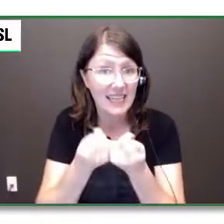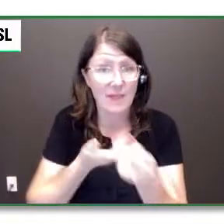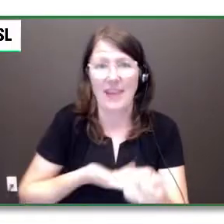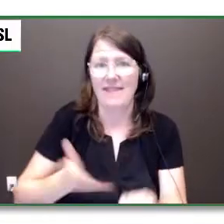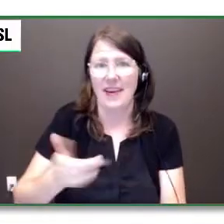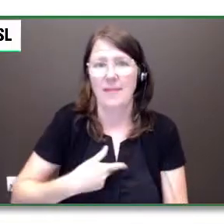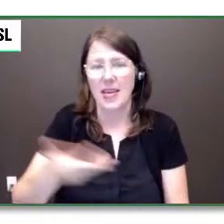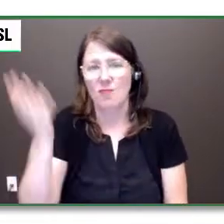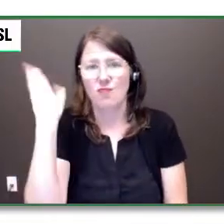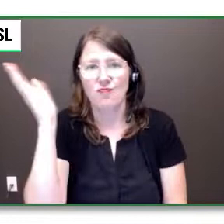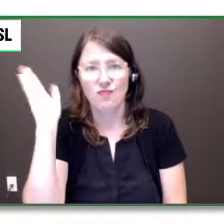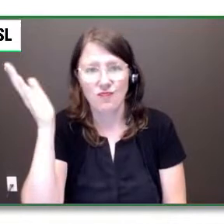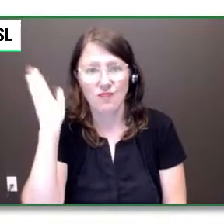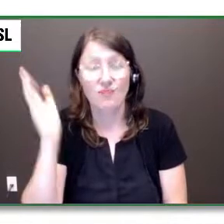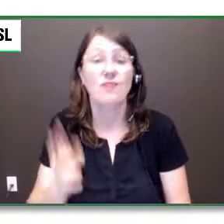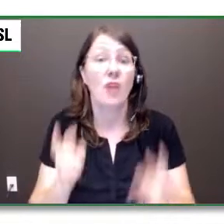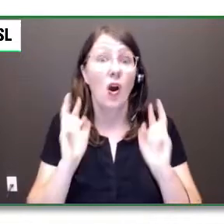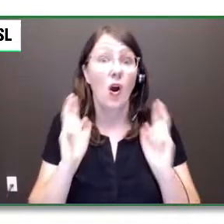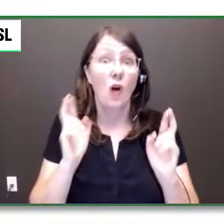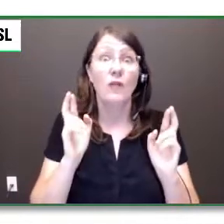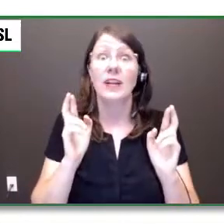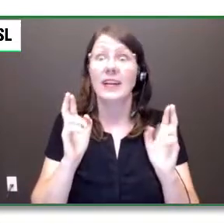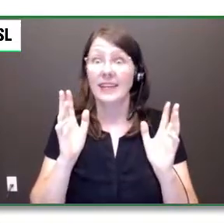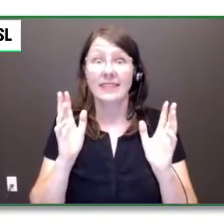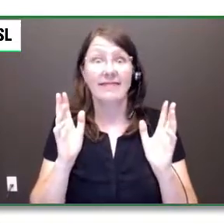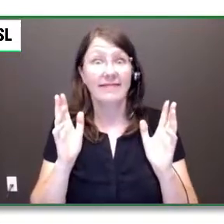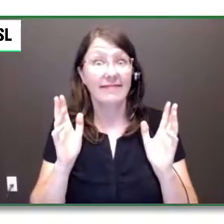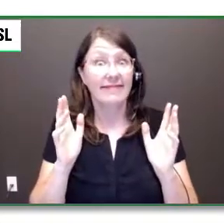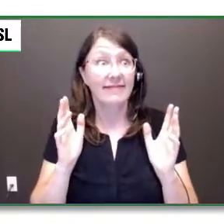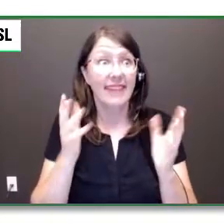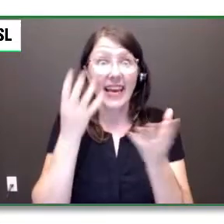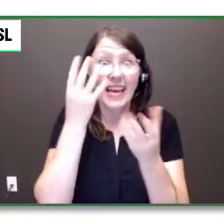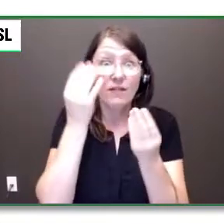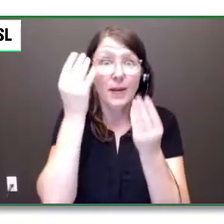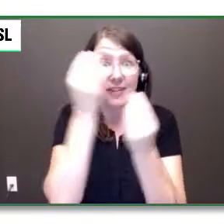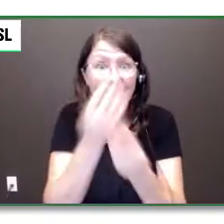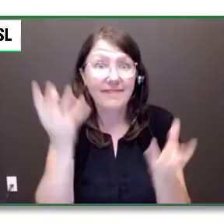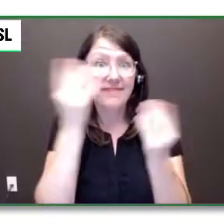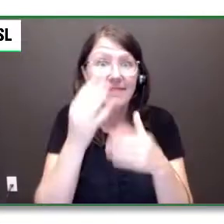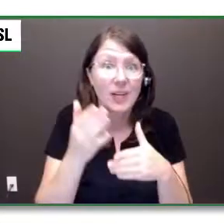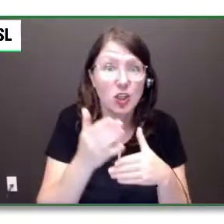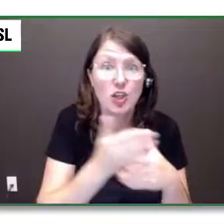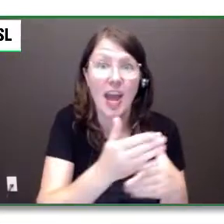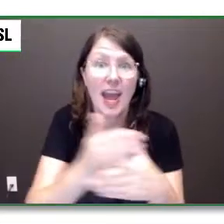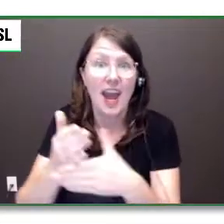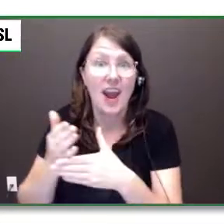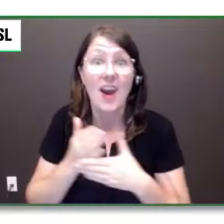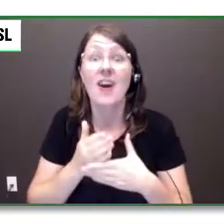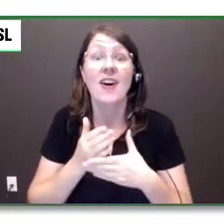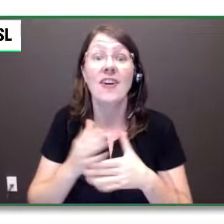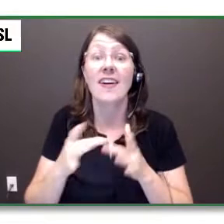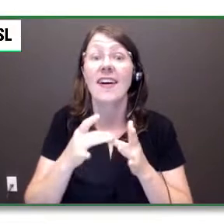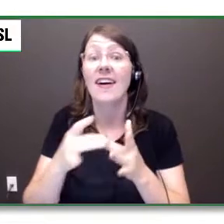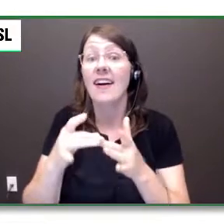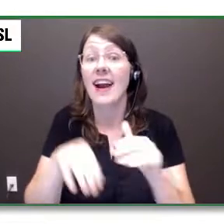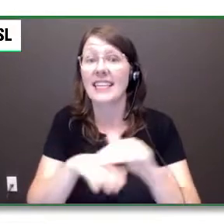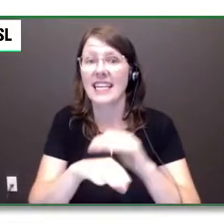sharing knowledge and continuing to grow the accessibility movement. I think a lot of the things I might be talking about have already been said or will be said